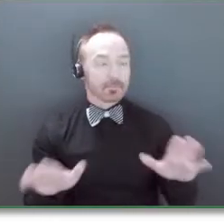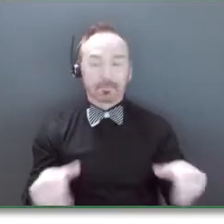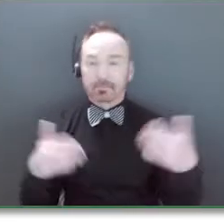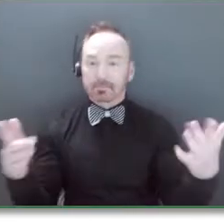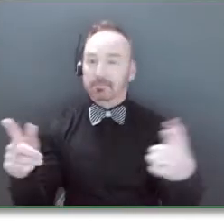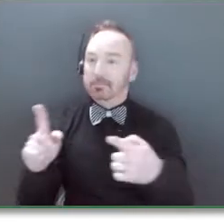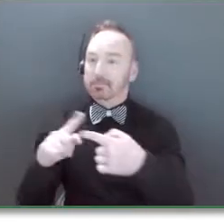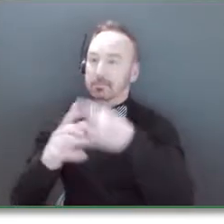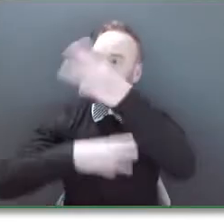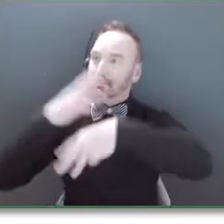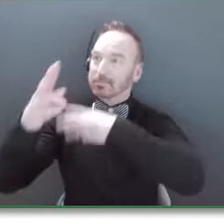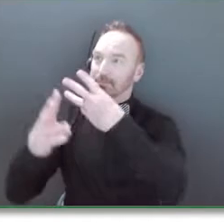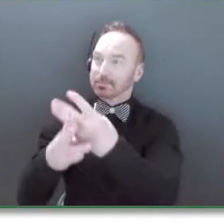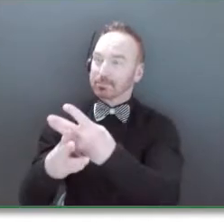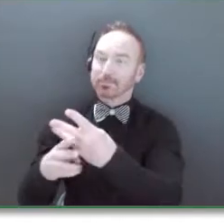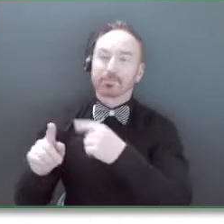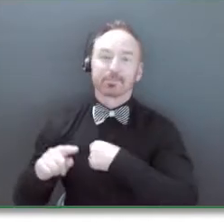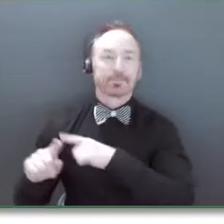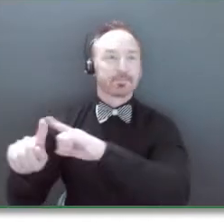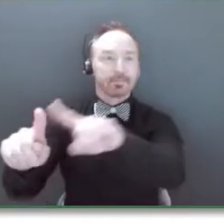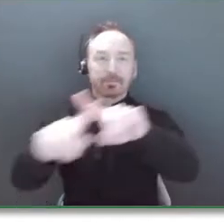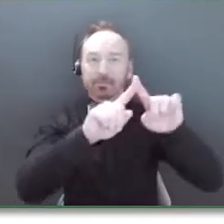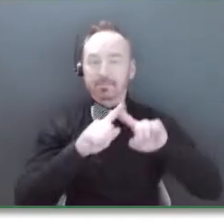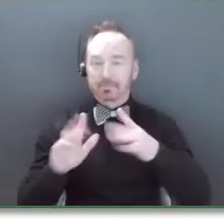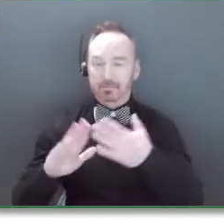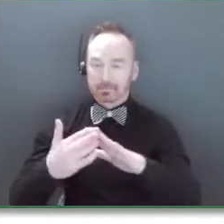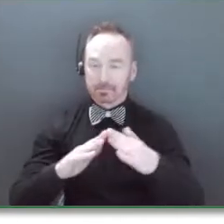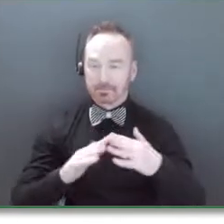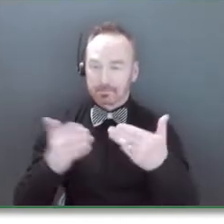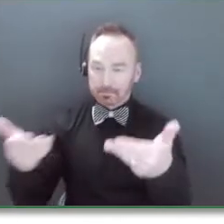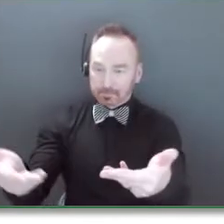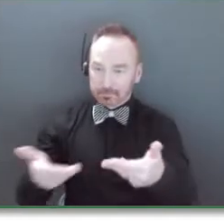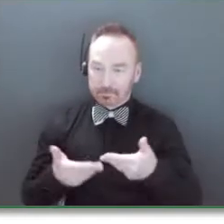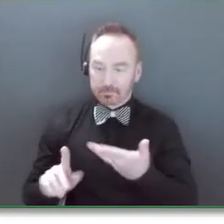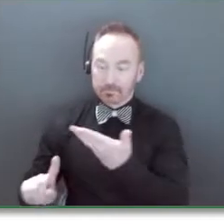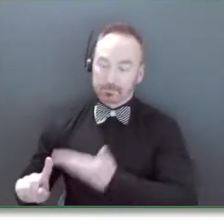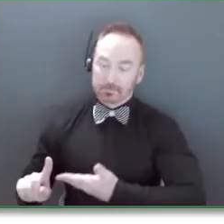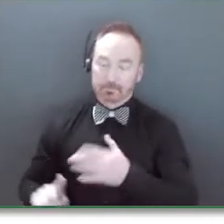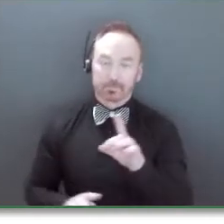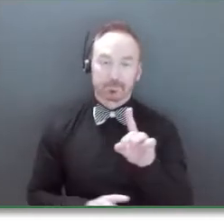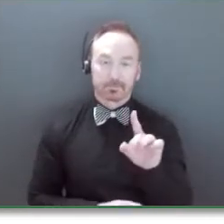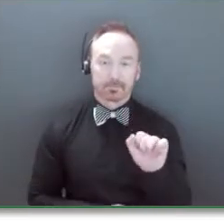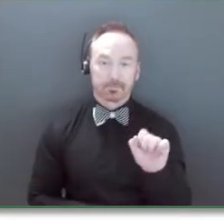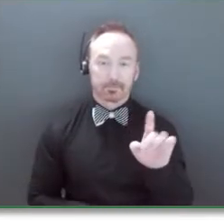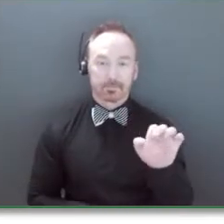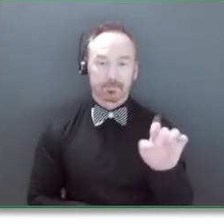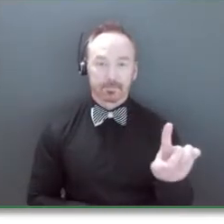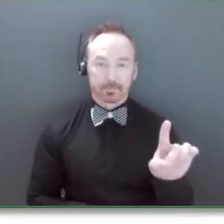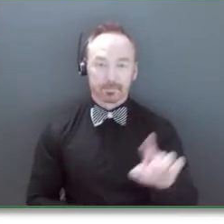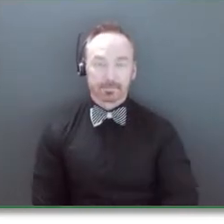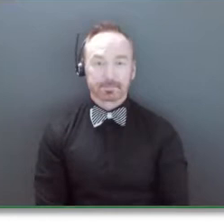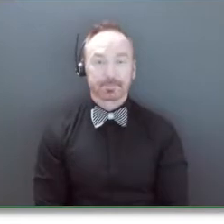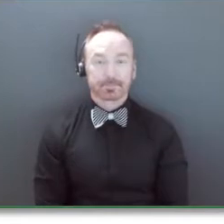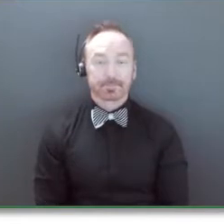Welcome David. Thank you and thank you to everybody for joining